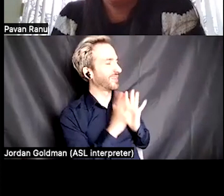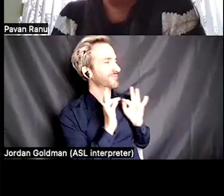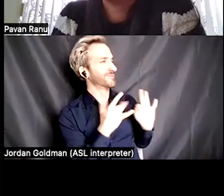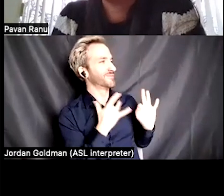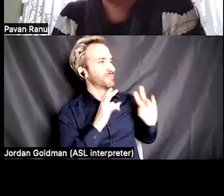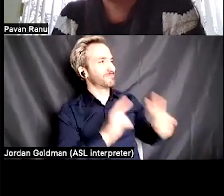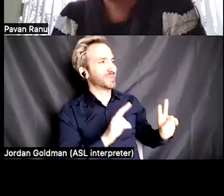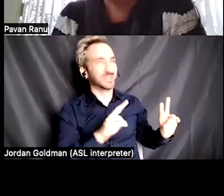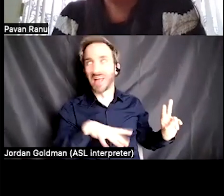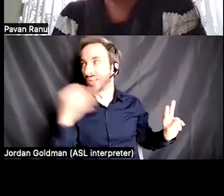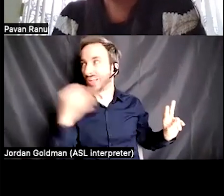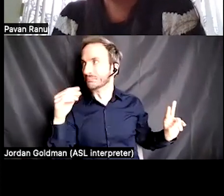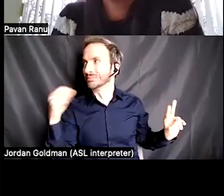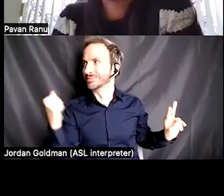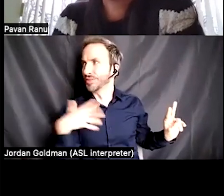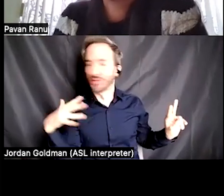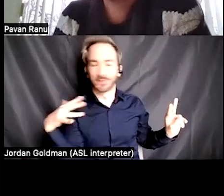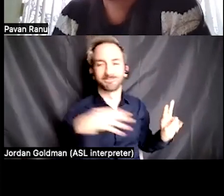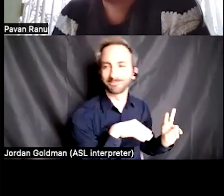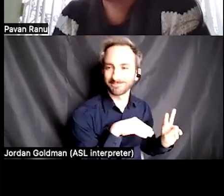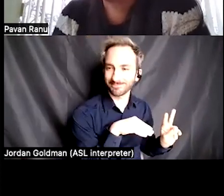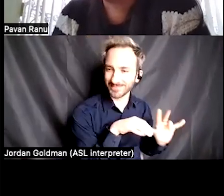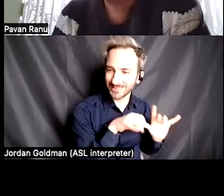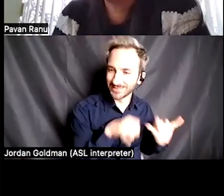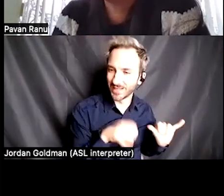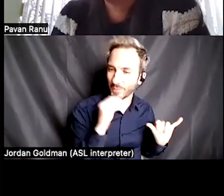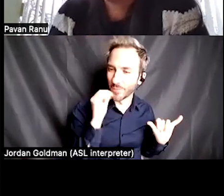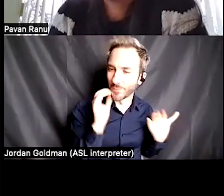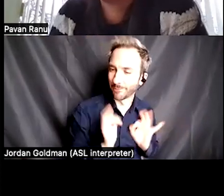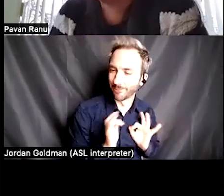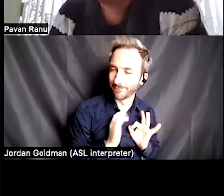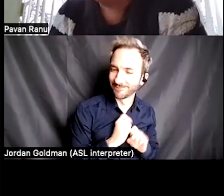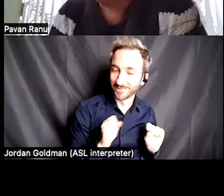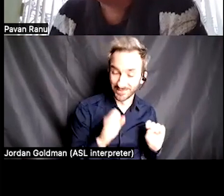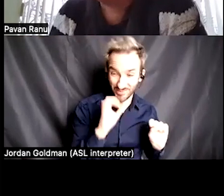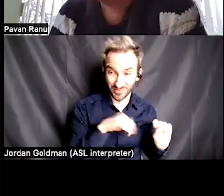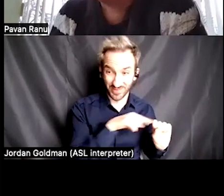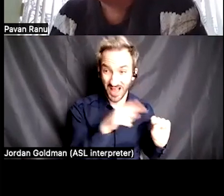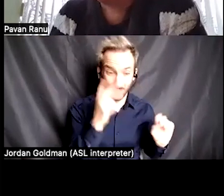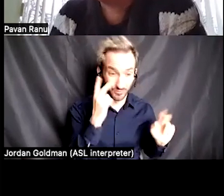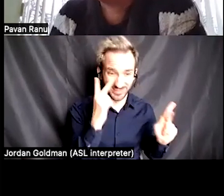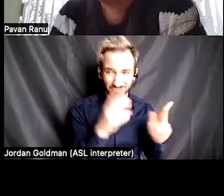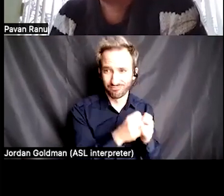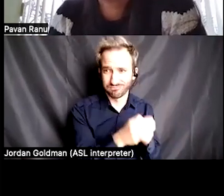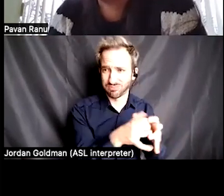And so, we're continuing to see this trend grow. I thought it was really interesting that if anyone